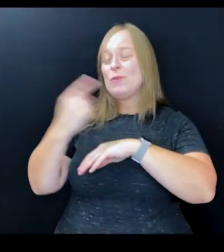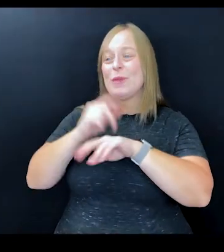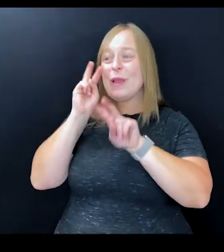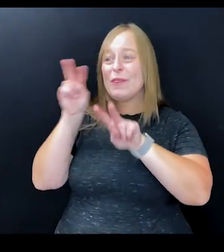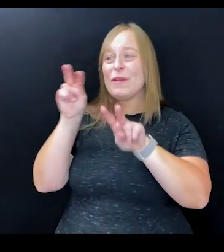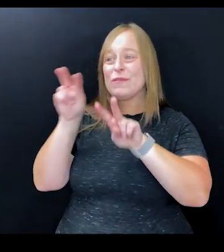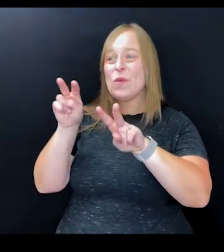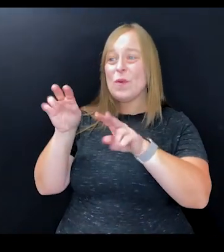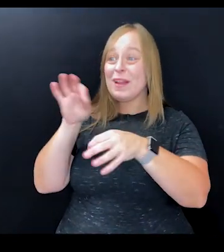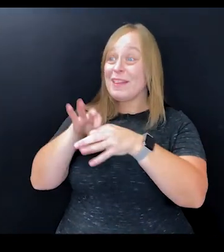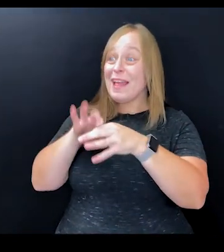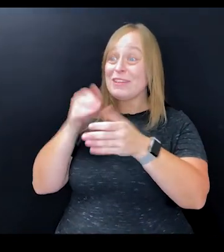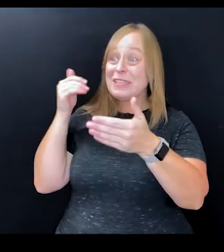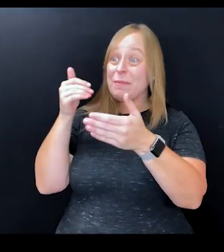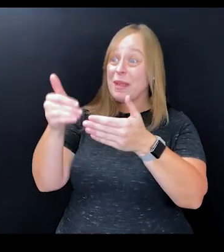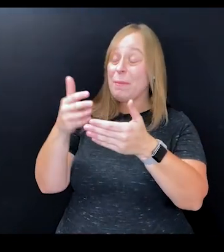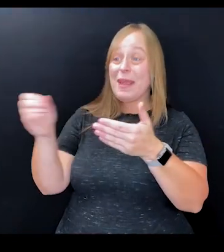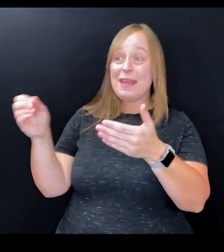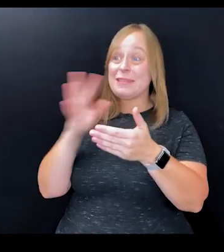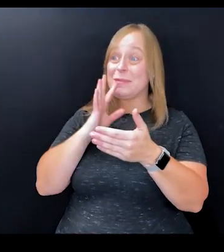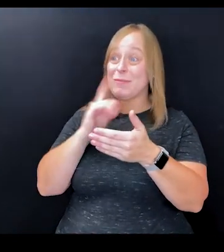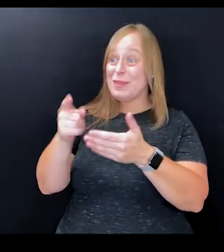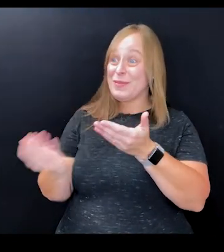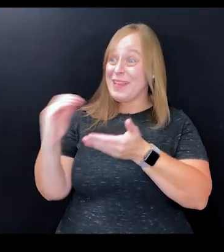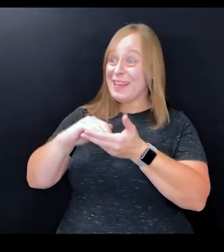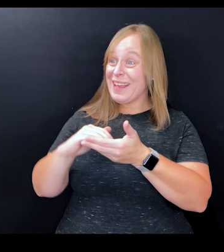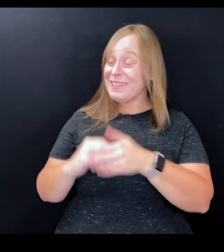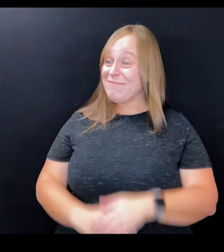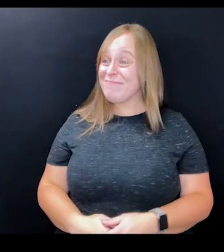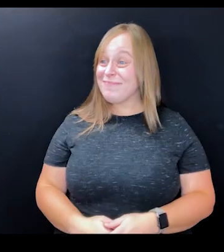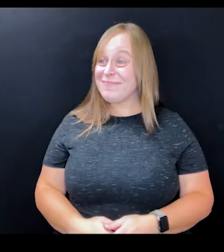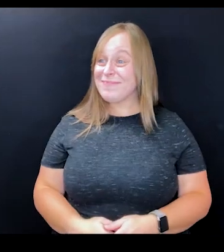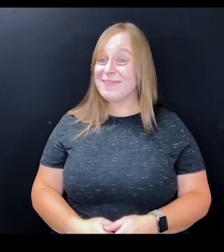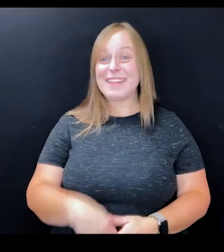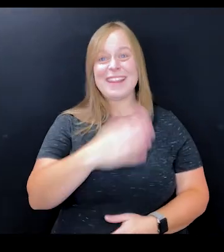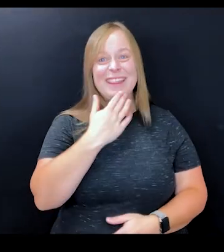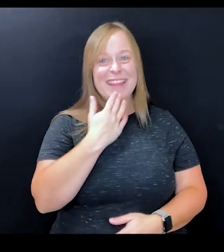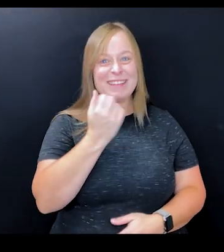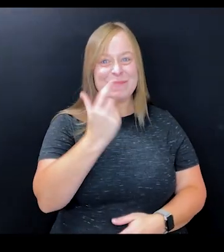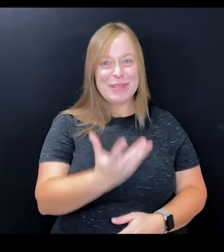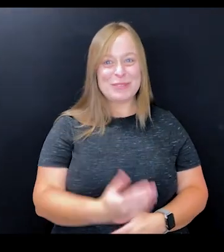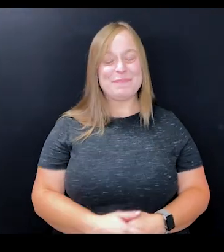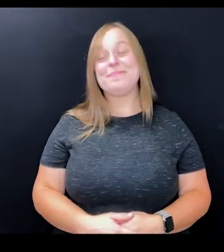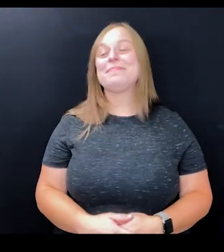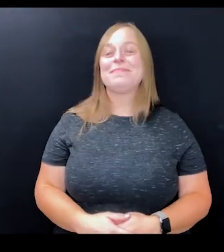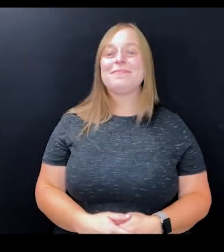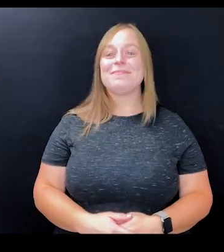We look forward to the elections and to speaking with you again. [Helen] Thanks so much.